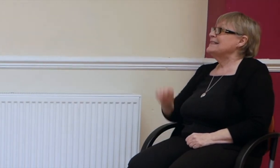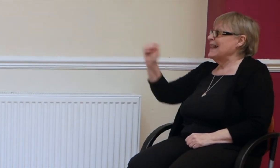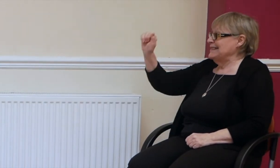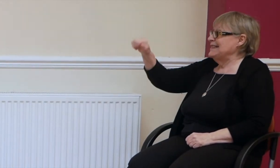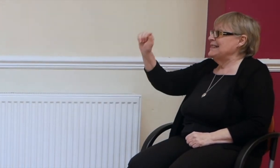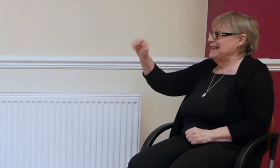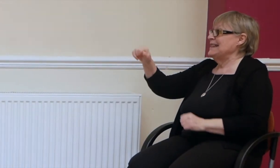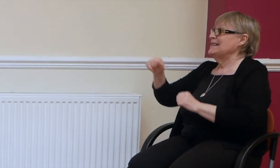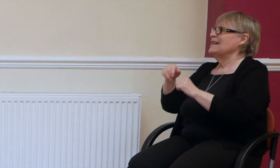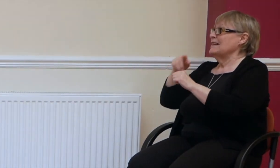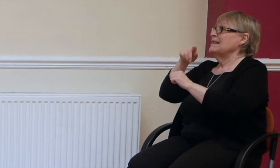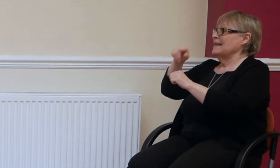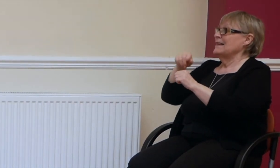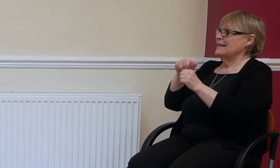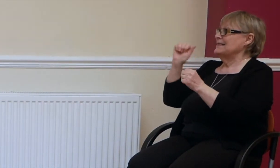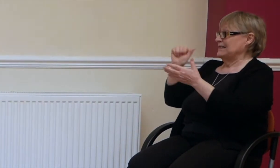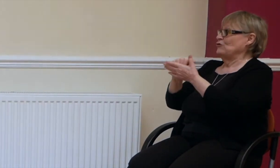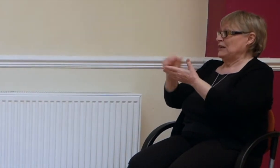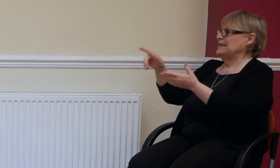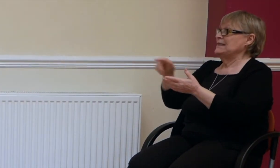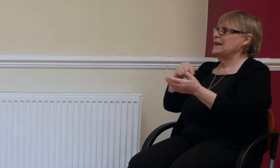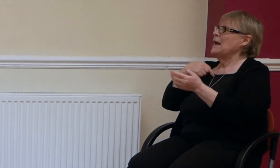Yes, yes, yes, that's right!